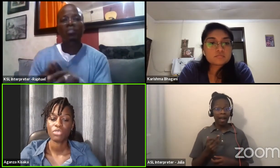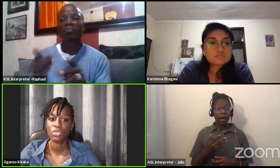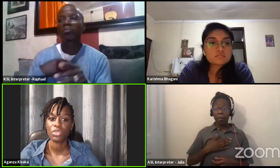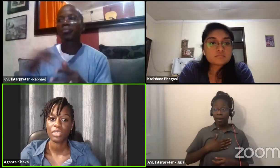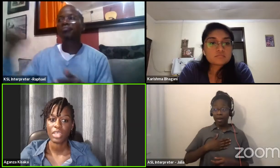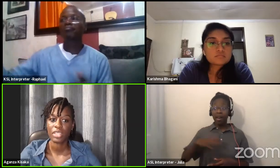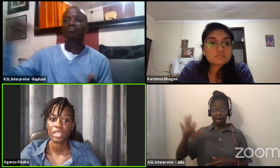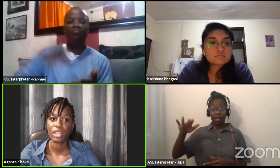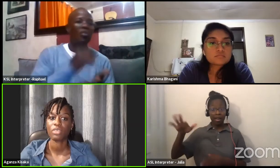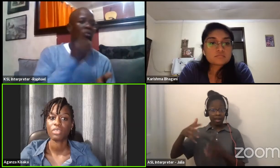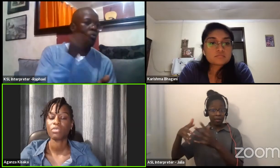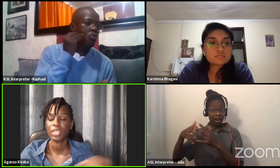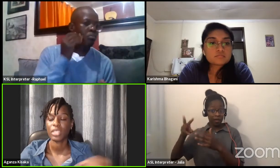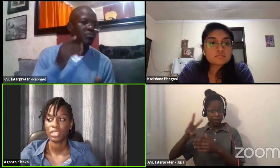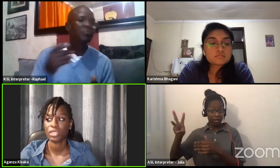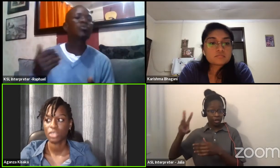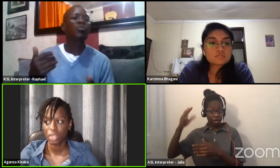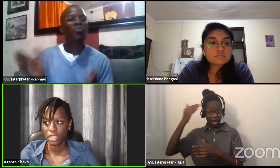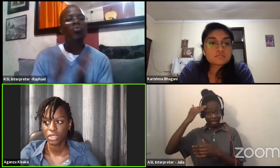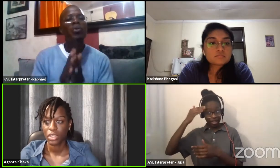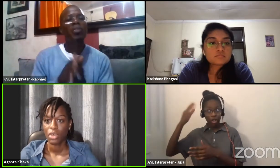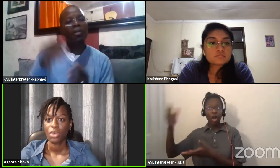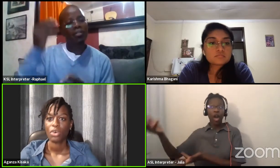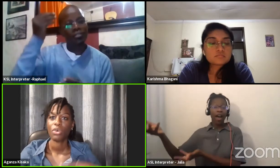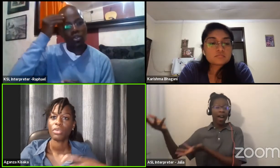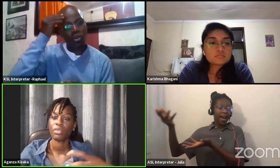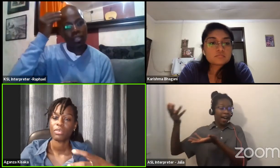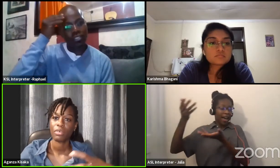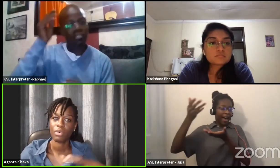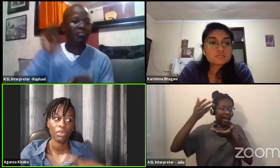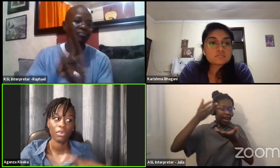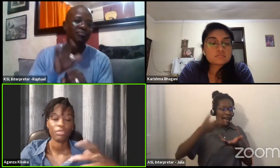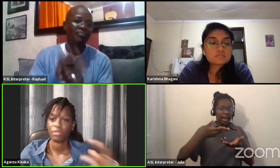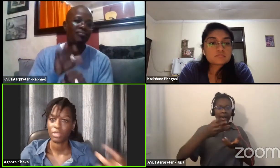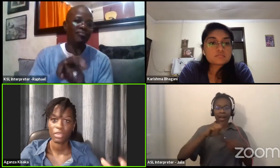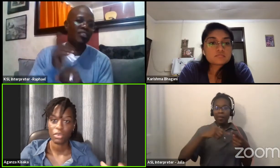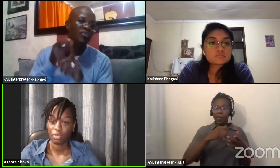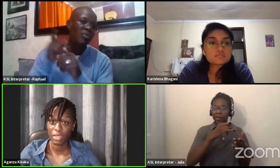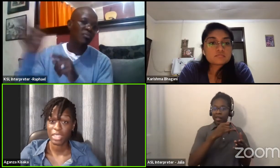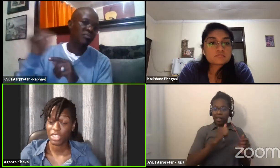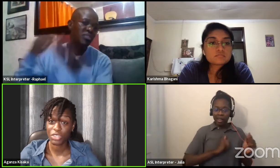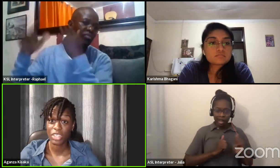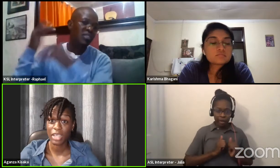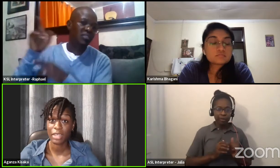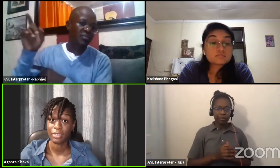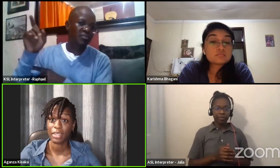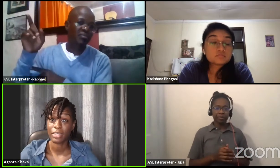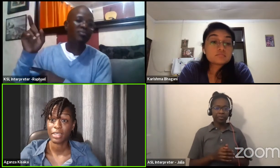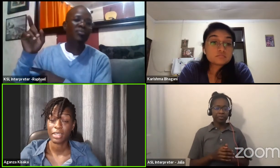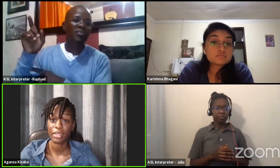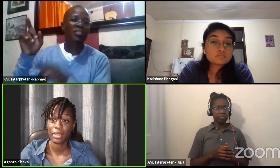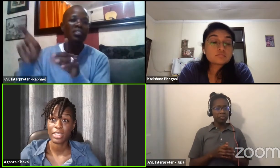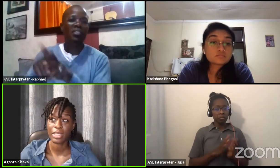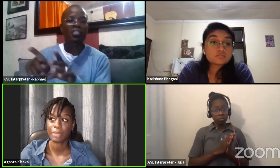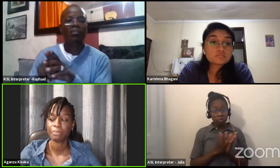to do theater, a lot of Western knowledge on literature in theater.